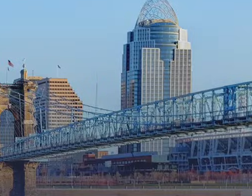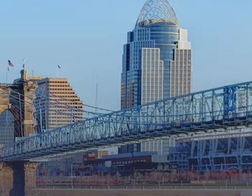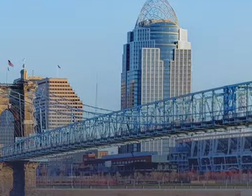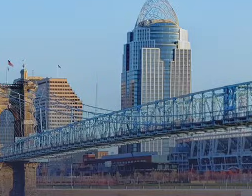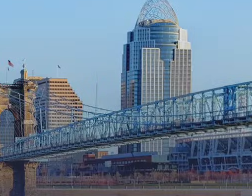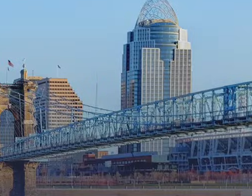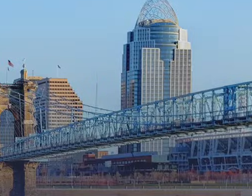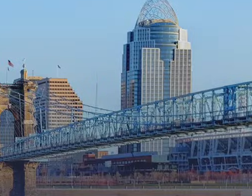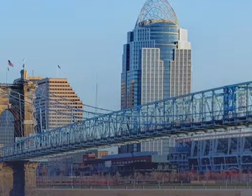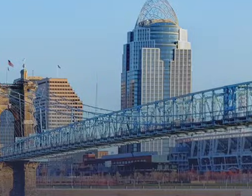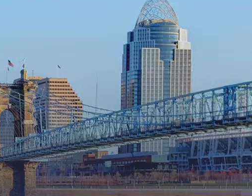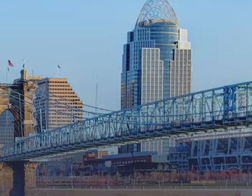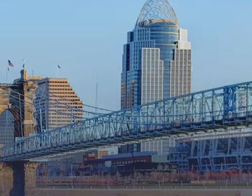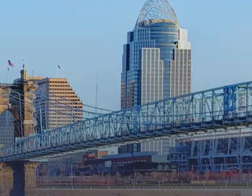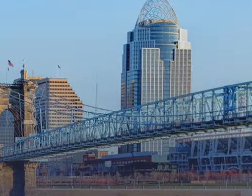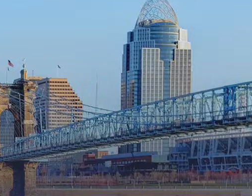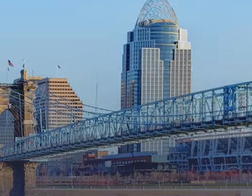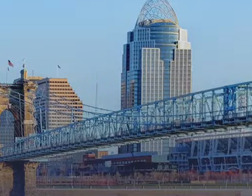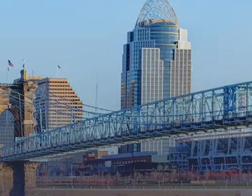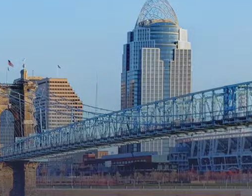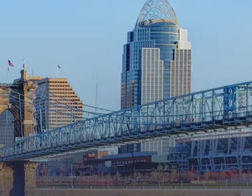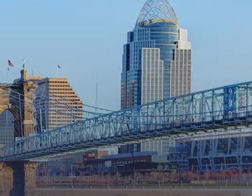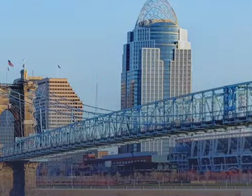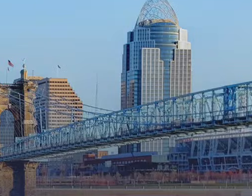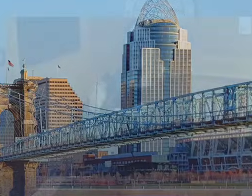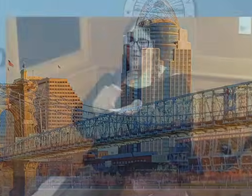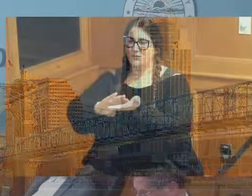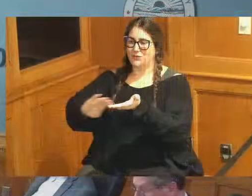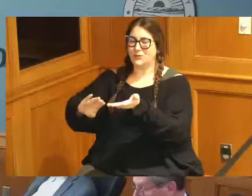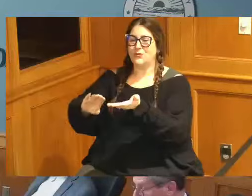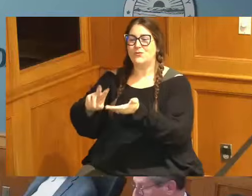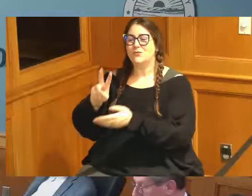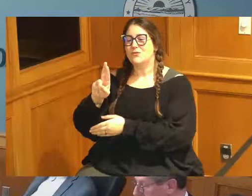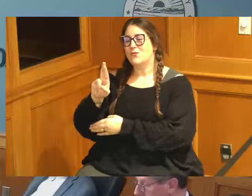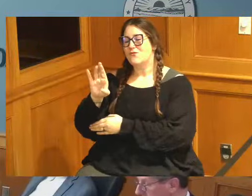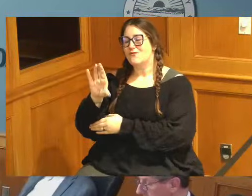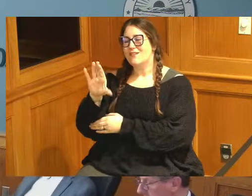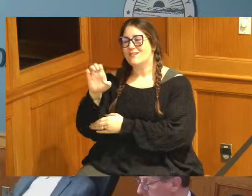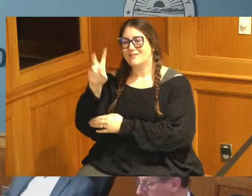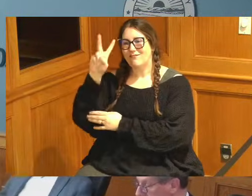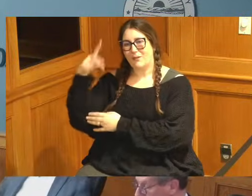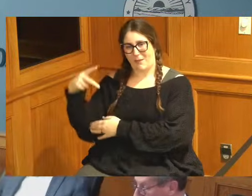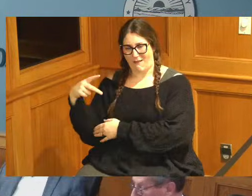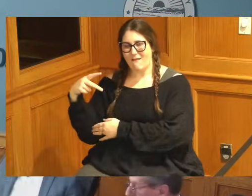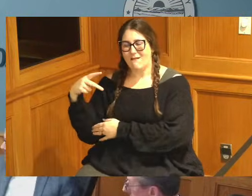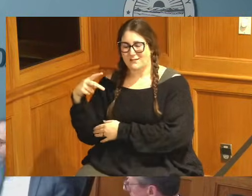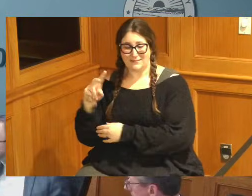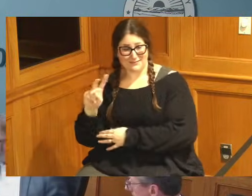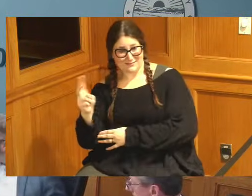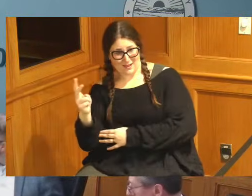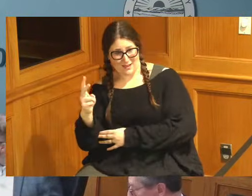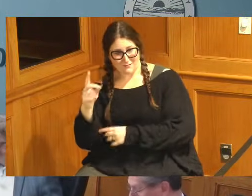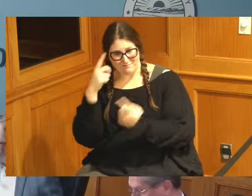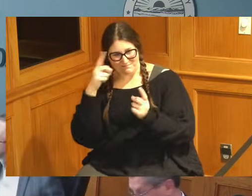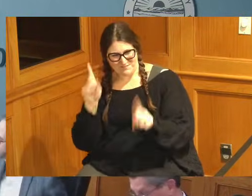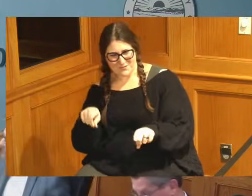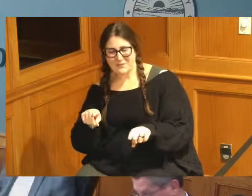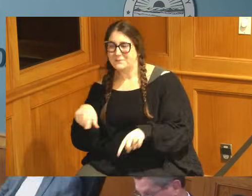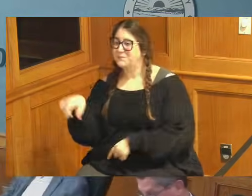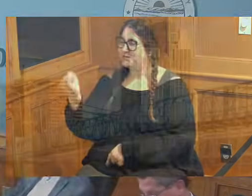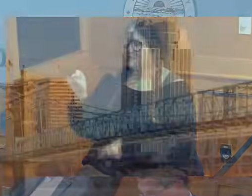a motion to excuse Vice President Reece. Second. Commissioner Summerow Dumas. Yes. Commissioner